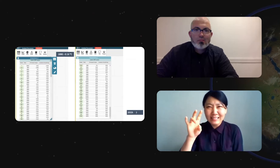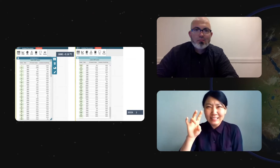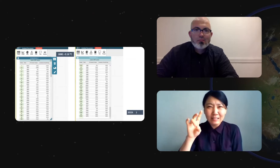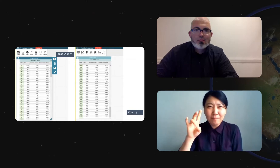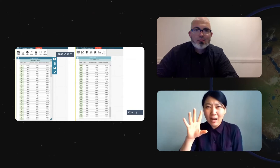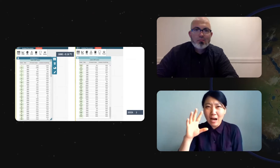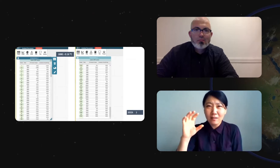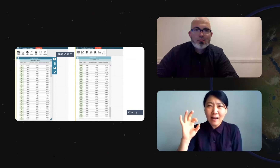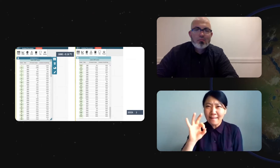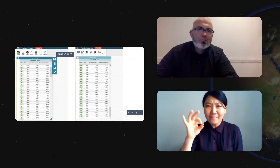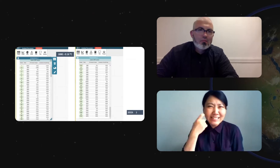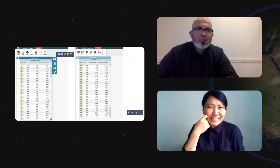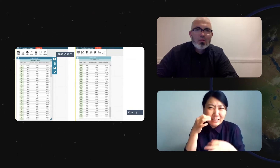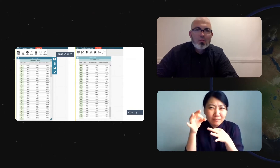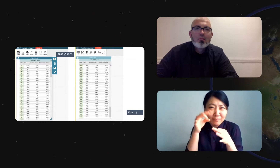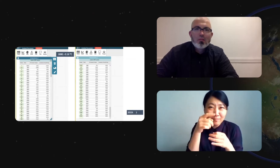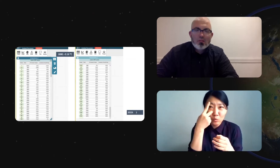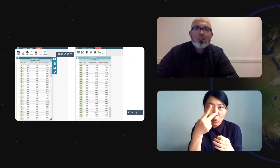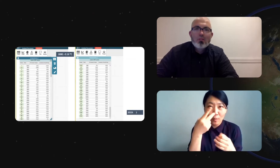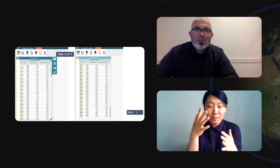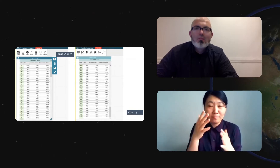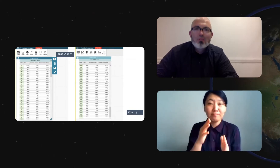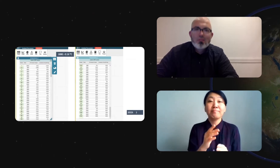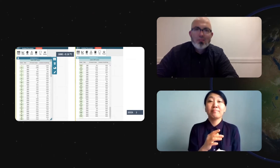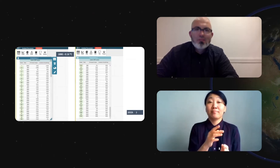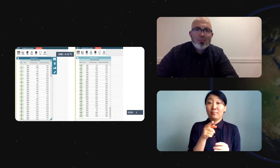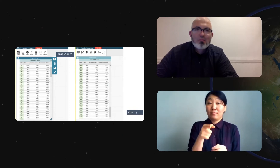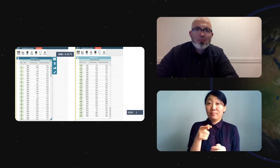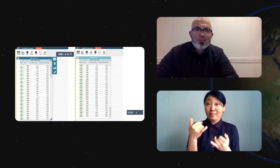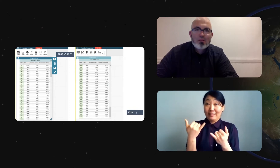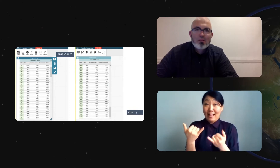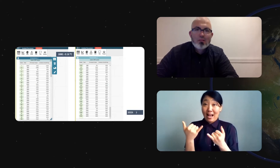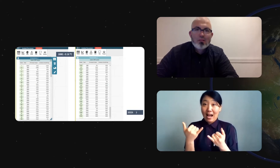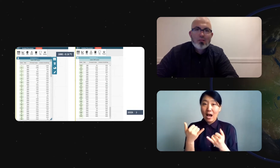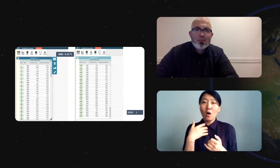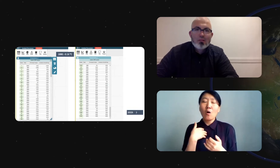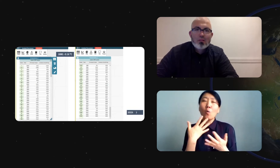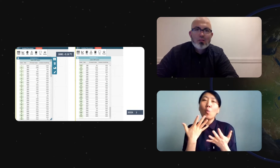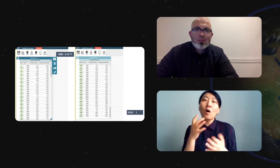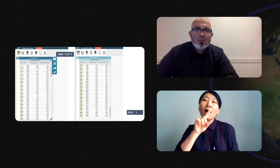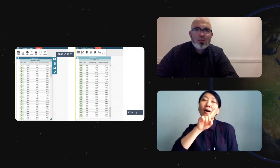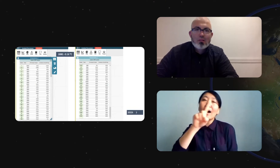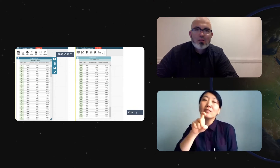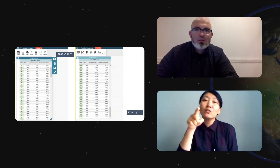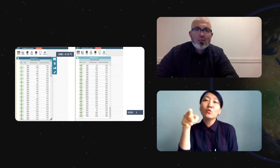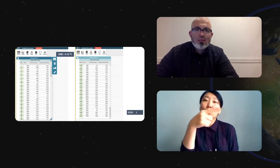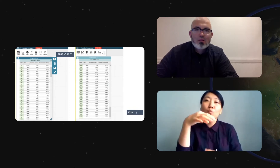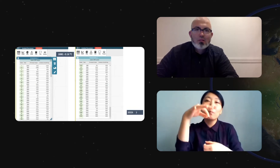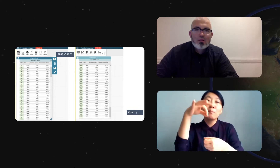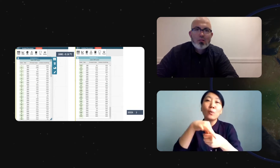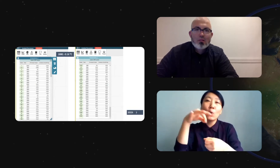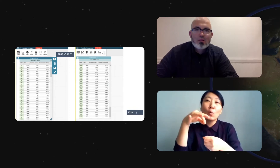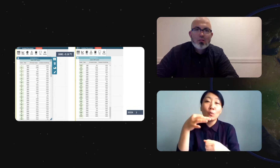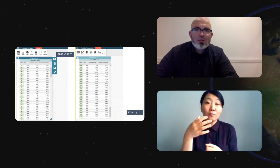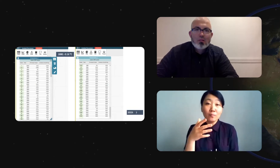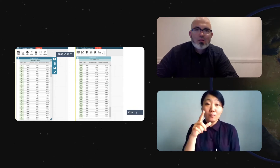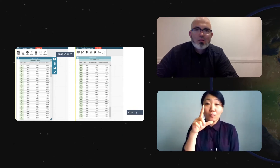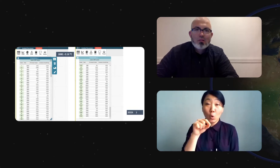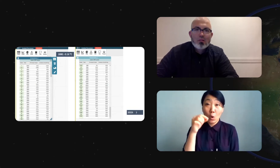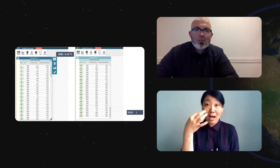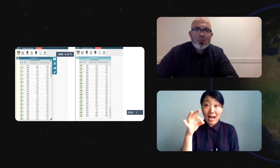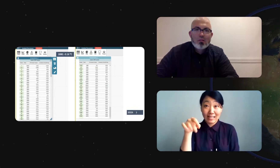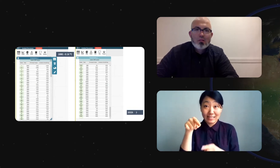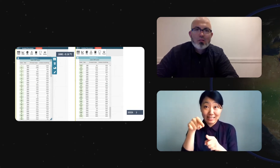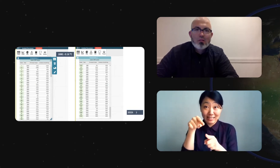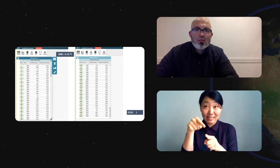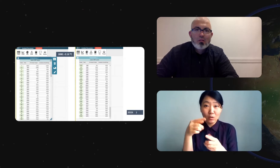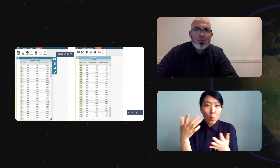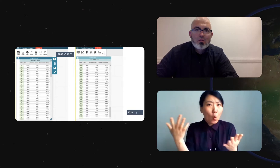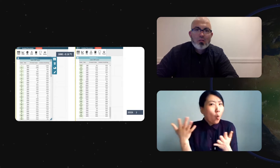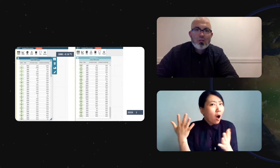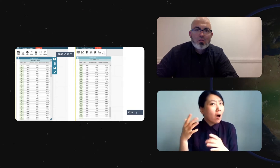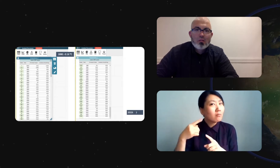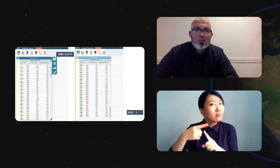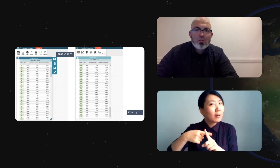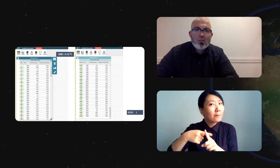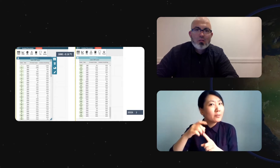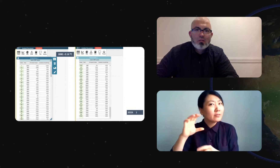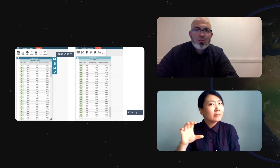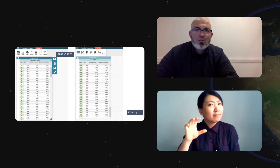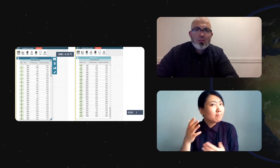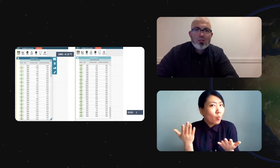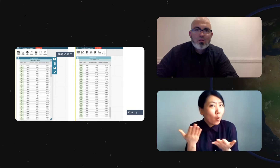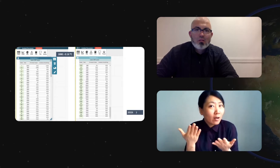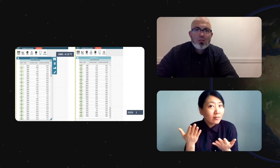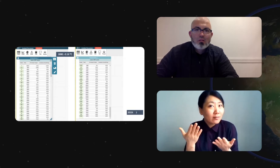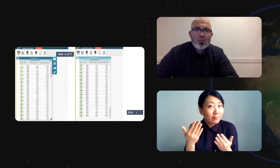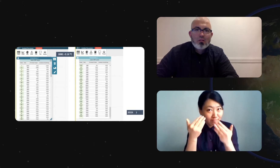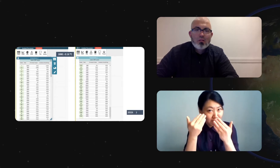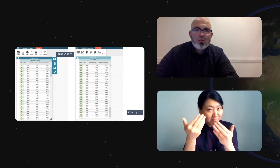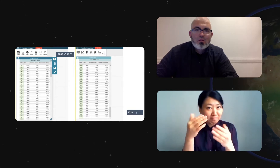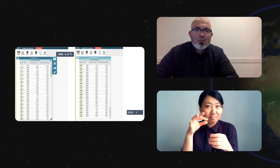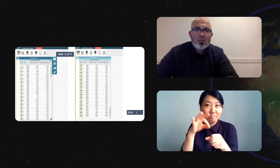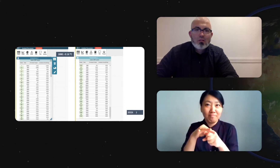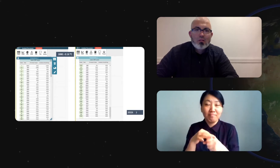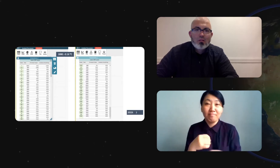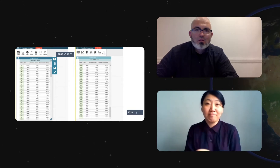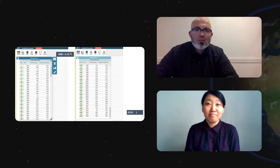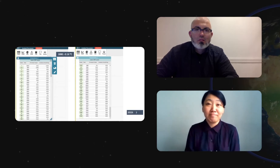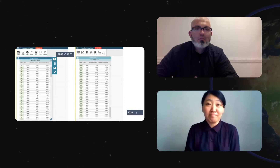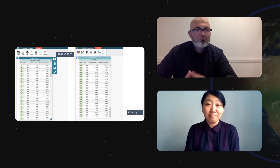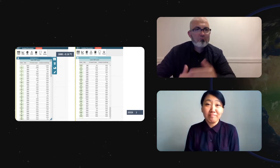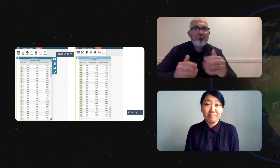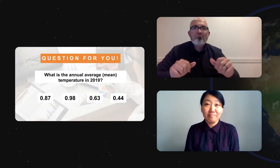Anyway, I'd like you all to vote: In the year 2019, what was the temperature, in Celsius?